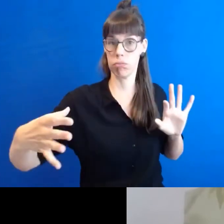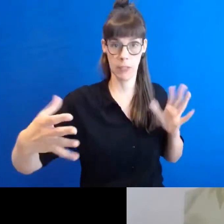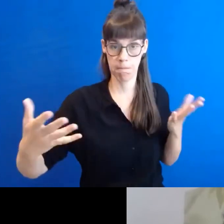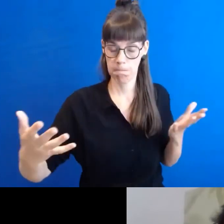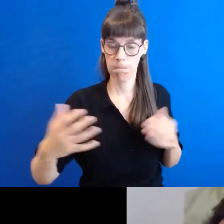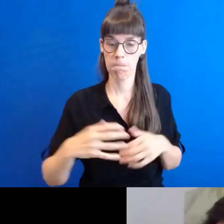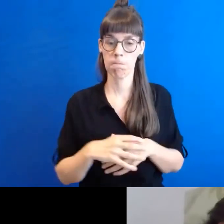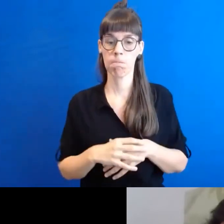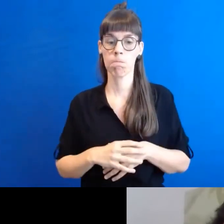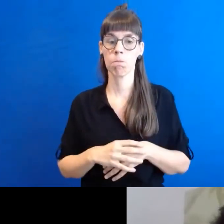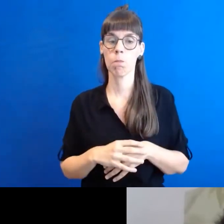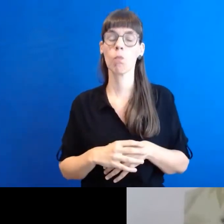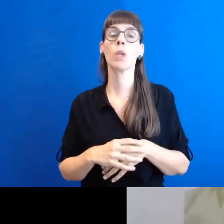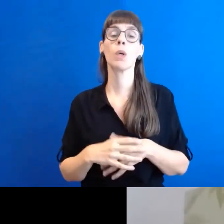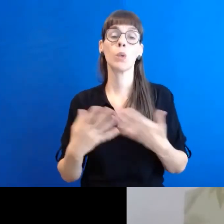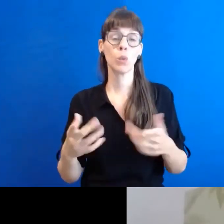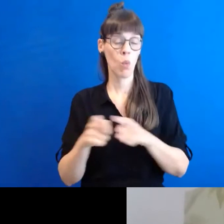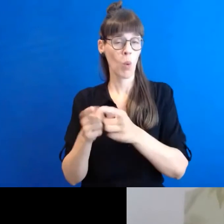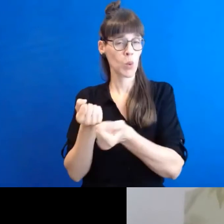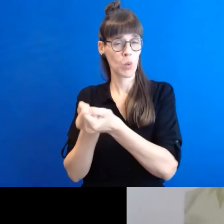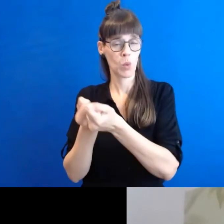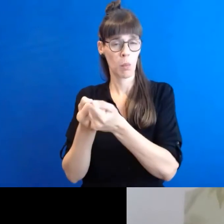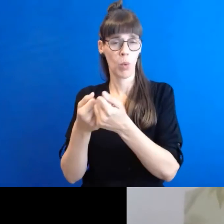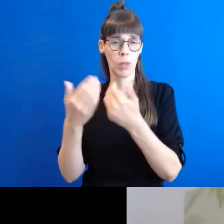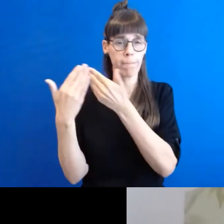a completely disconnect from some of the families or household